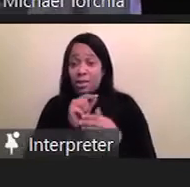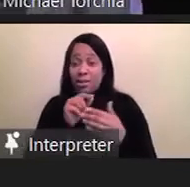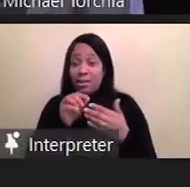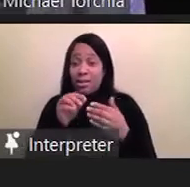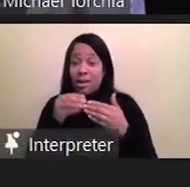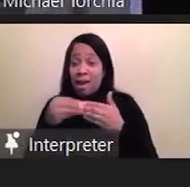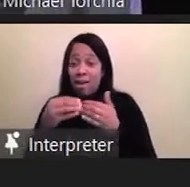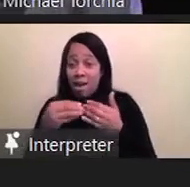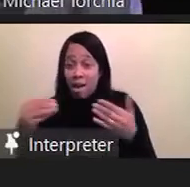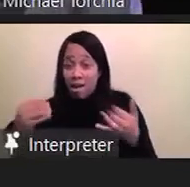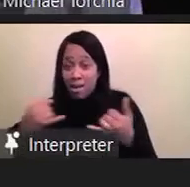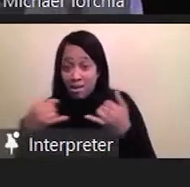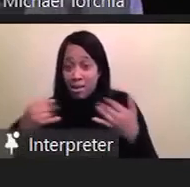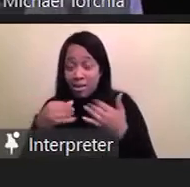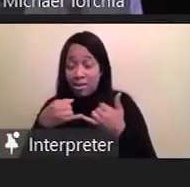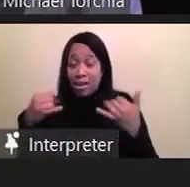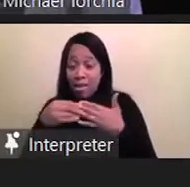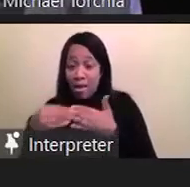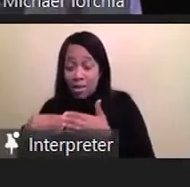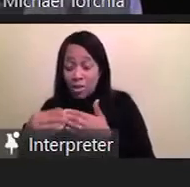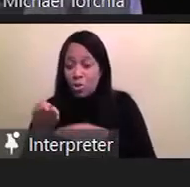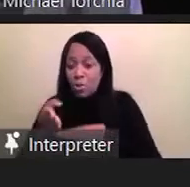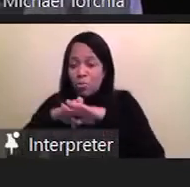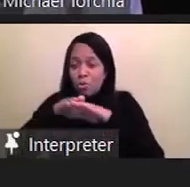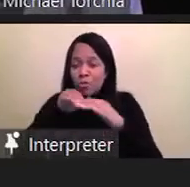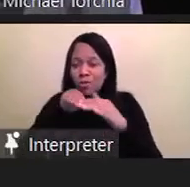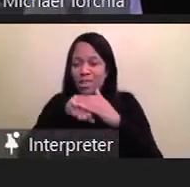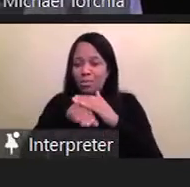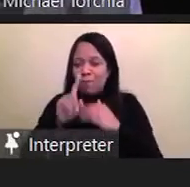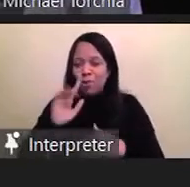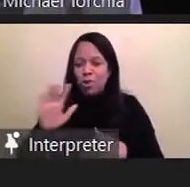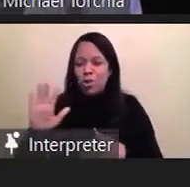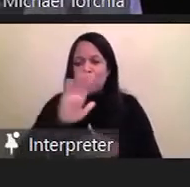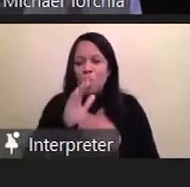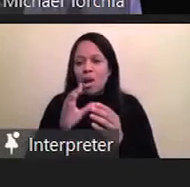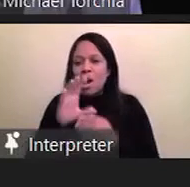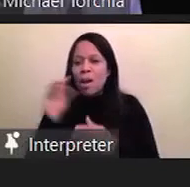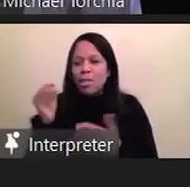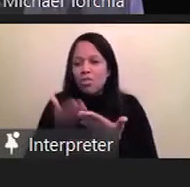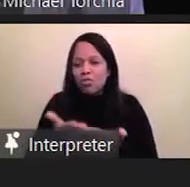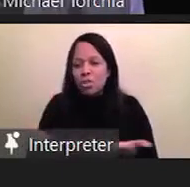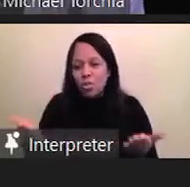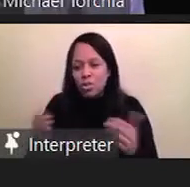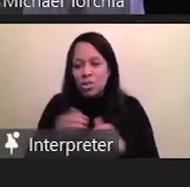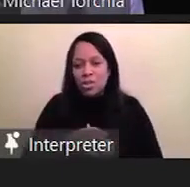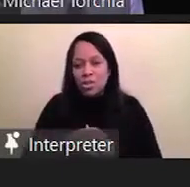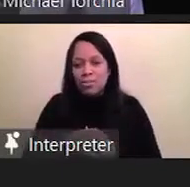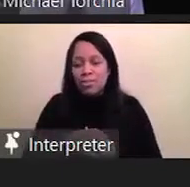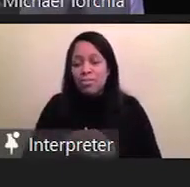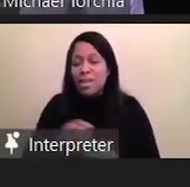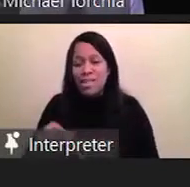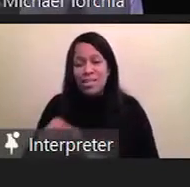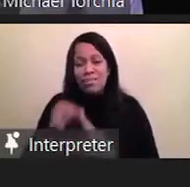improve accessibility of your company resources, especially for those who are deaf, hard of hearing,